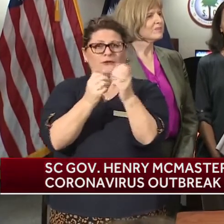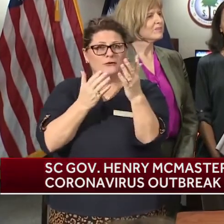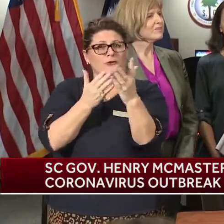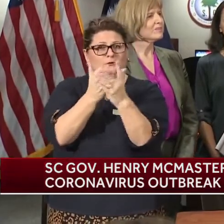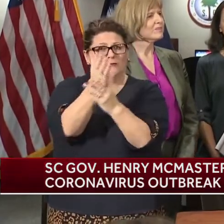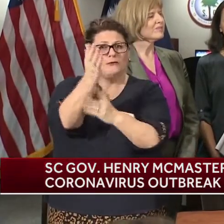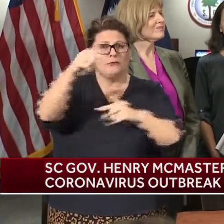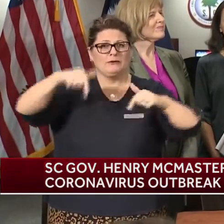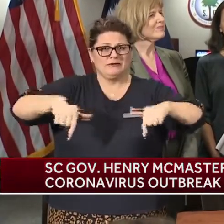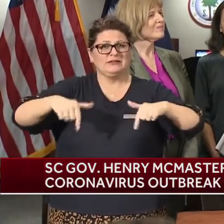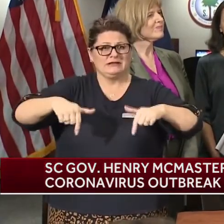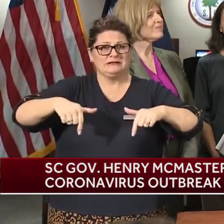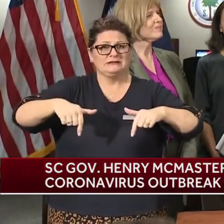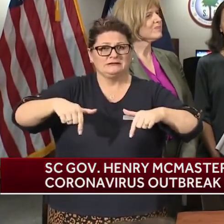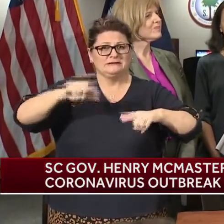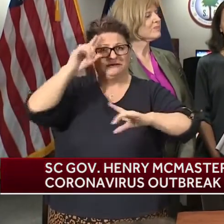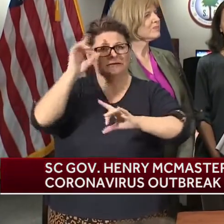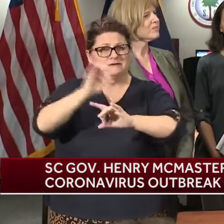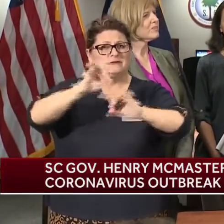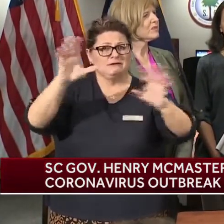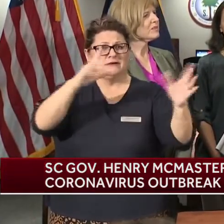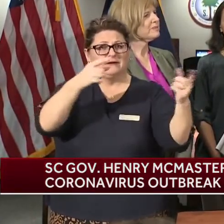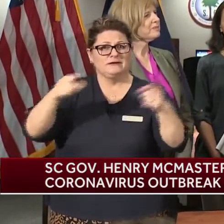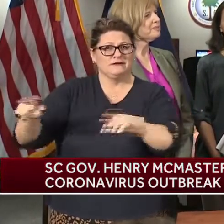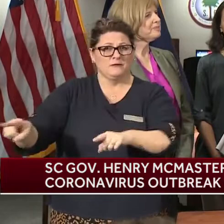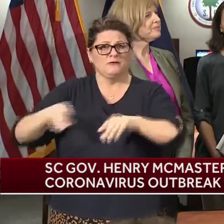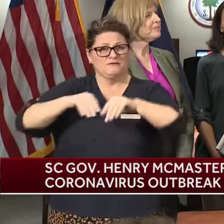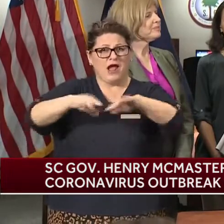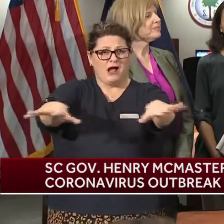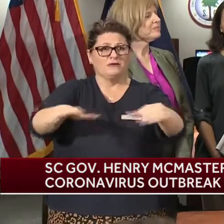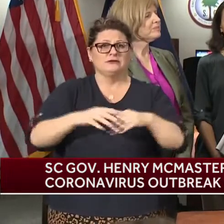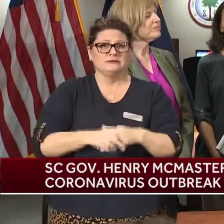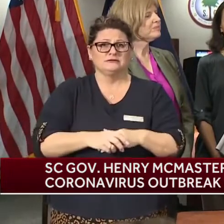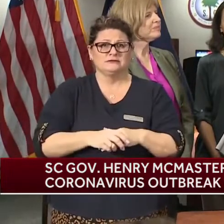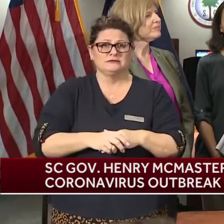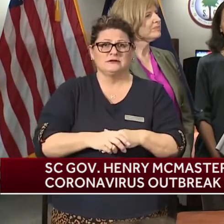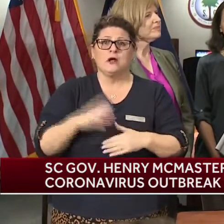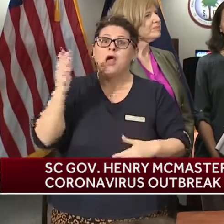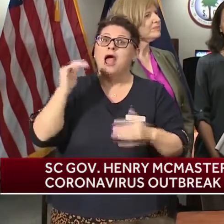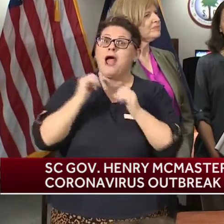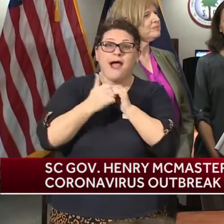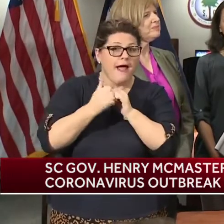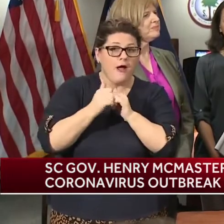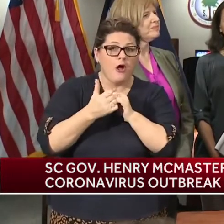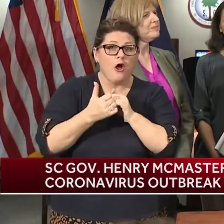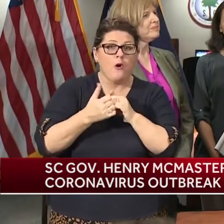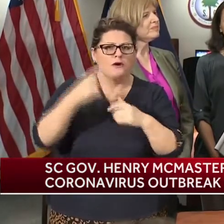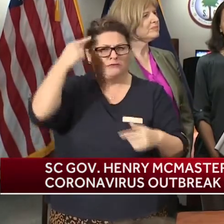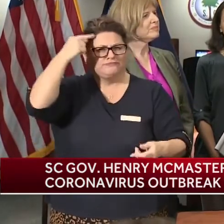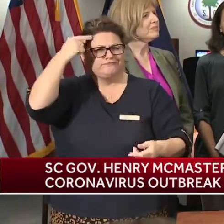IS ENGAGED IN WORKING TO GET US THROUGH THIS CRISIS AND WE WILL GET THROUGH THIS.